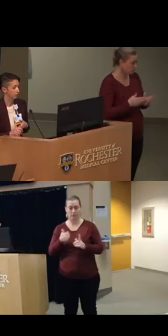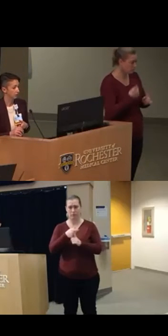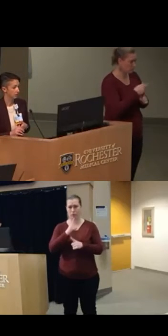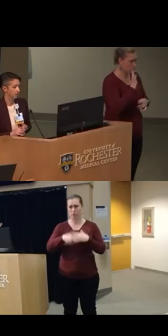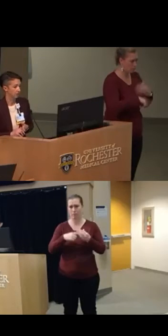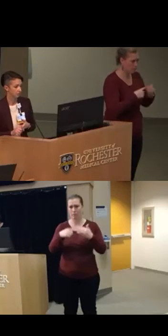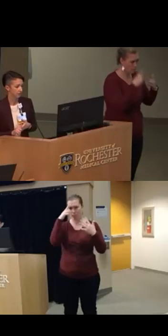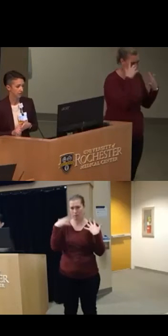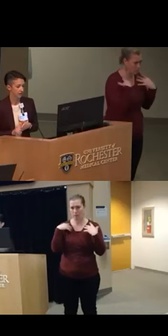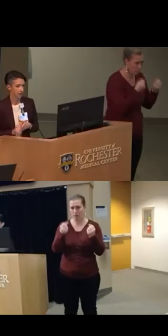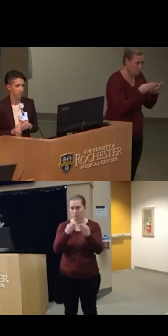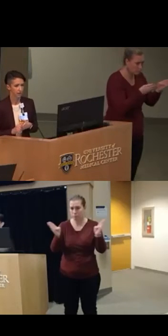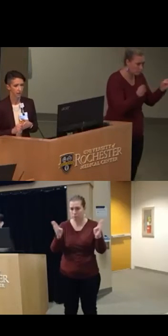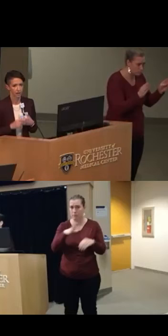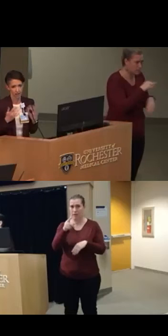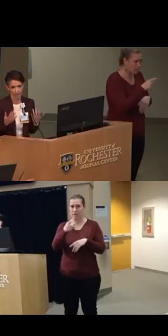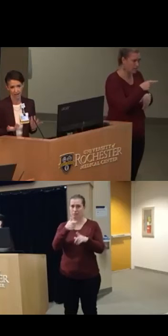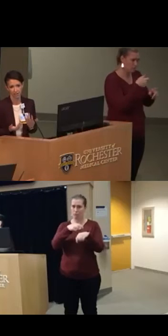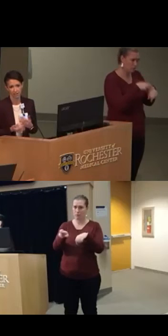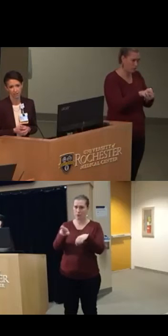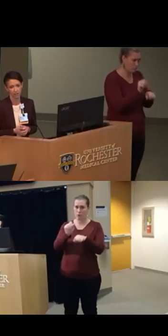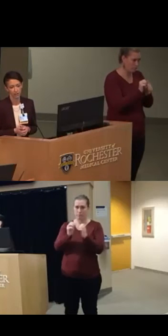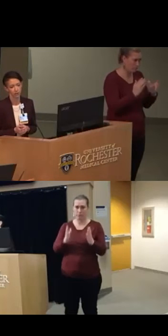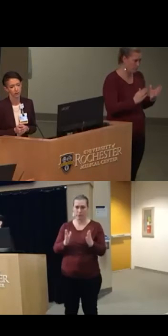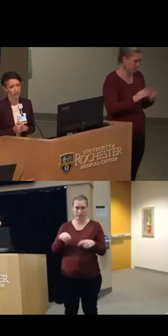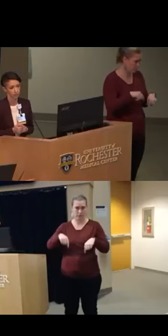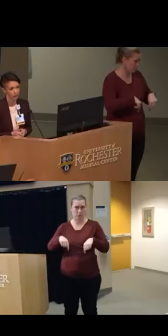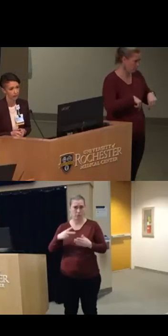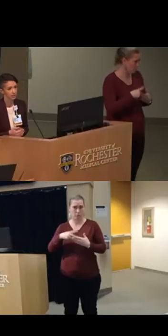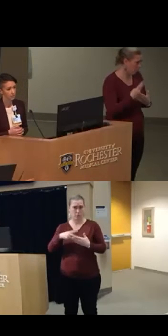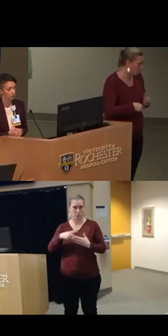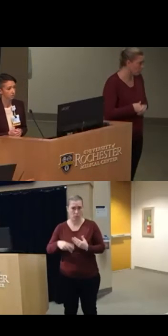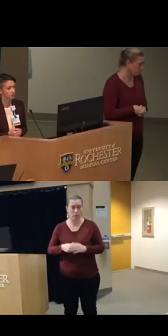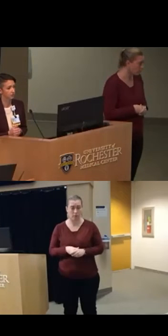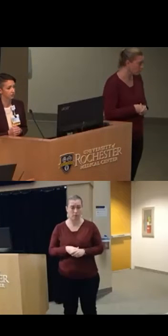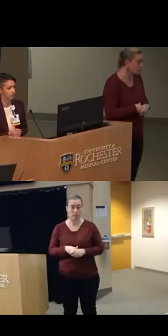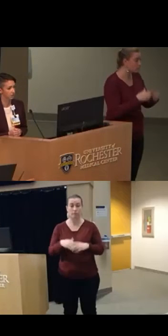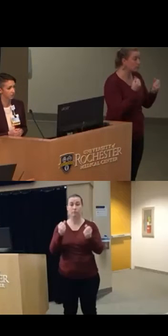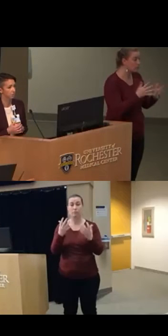as we're going to see in a little bit um a lot of employees expect their supervisors and managers to